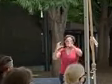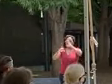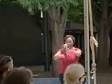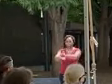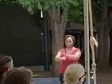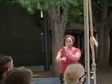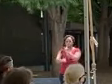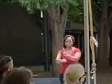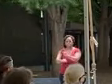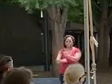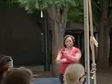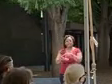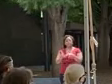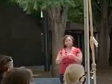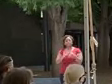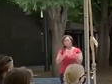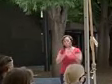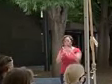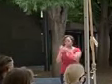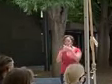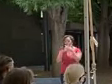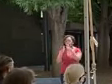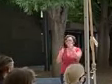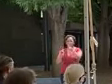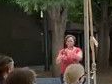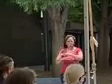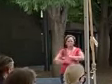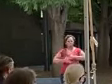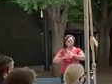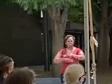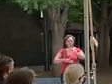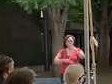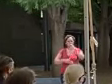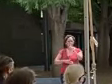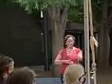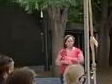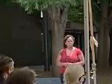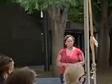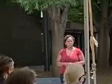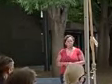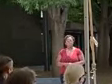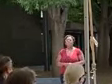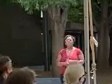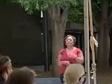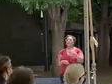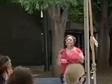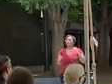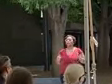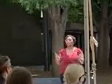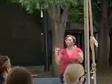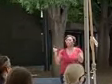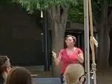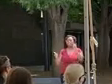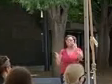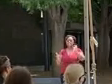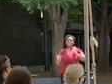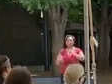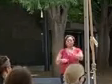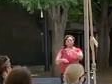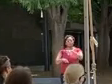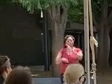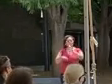As I mentioned, as I am returning to D.C. after many years away I have the opportunity to review our national memorials and monuments with fresh eyes.